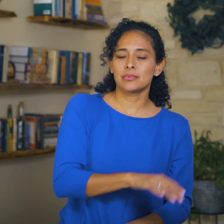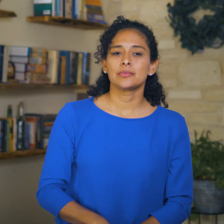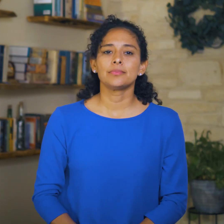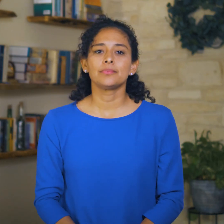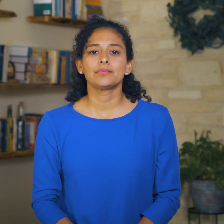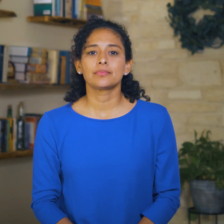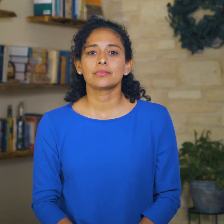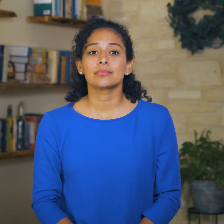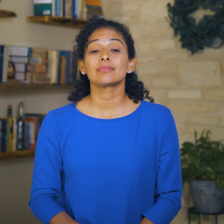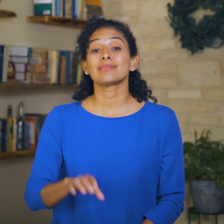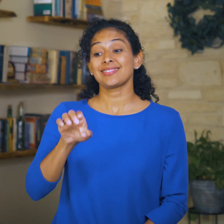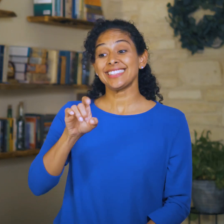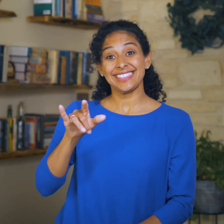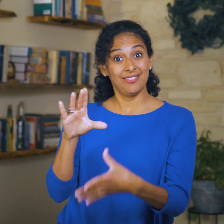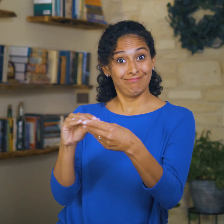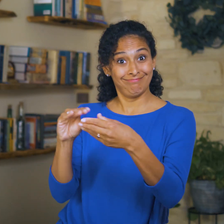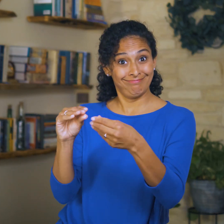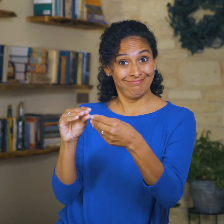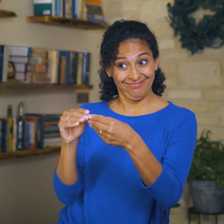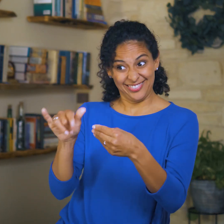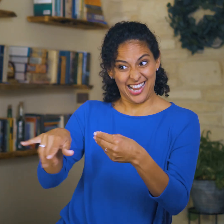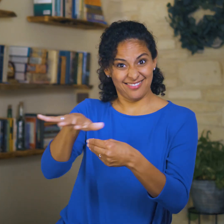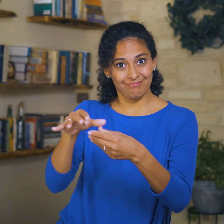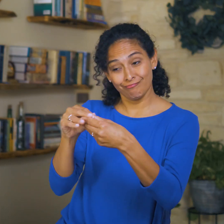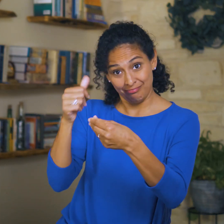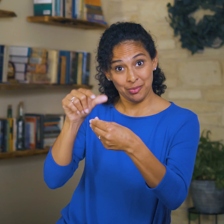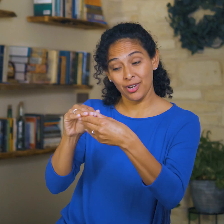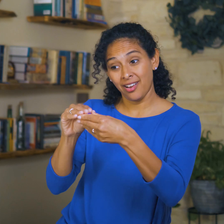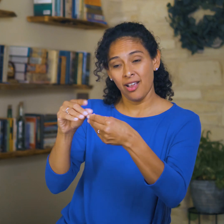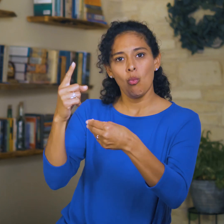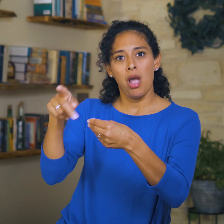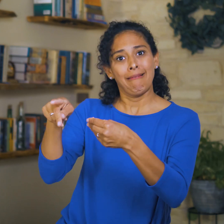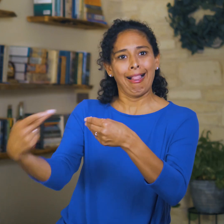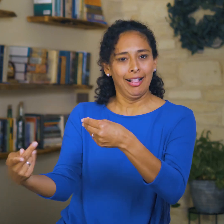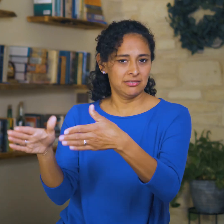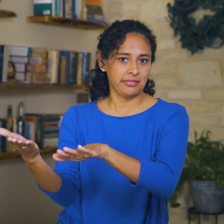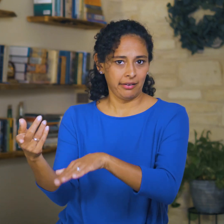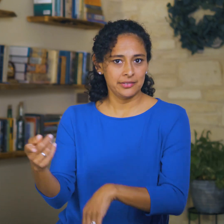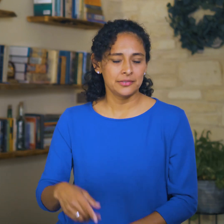While Ezekiel is delivering this prophesy one of the men falls over dead.